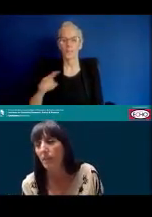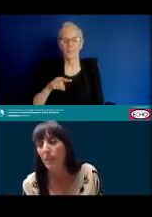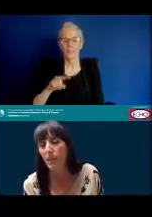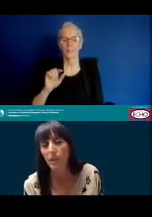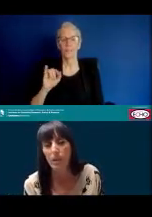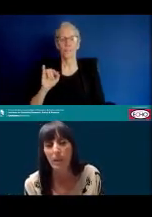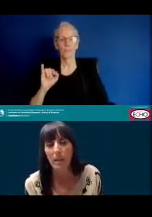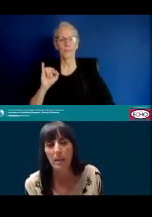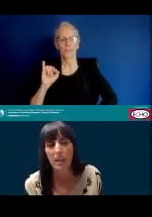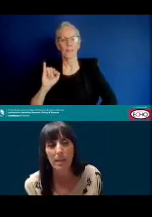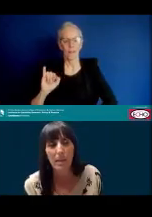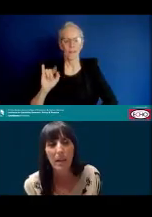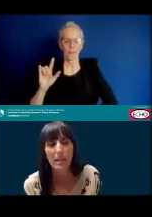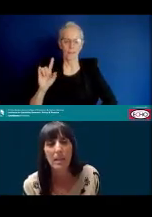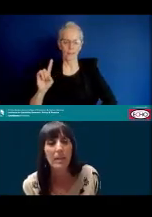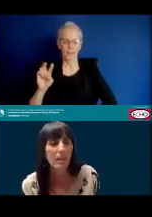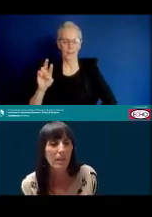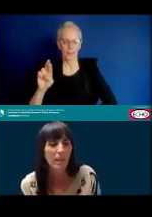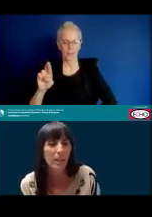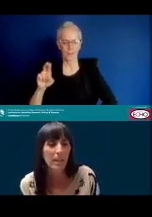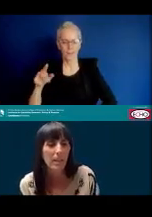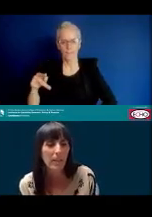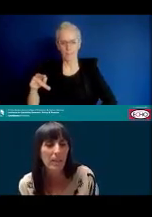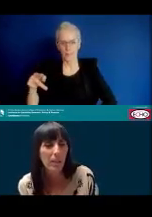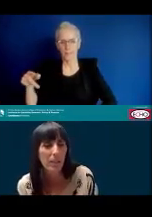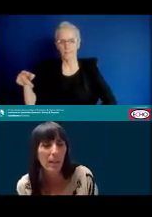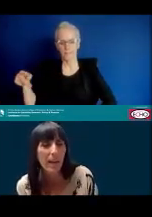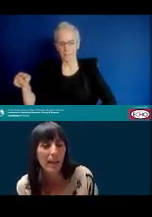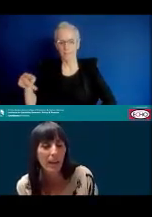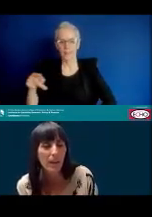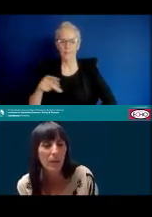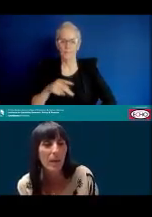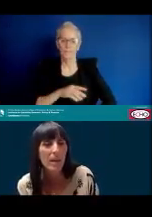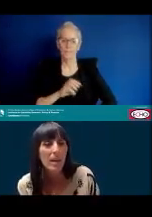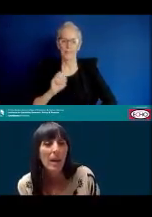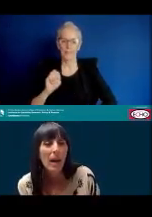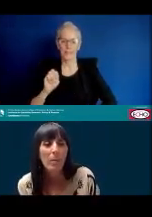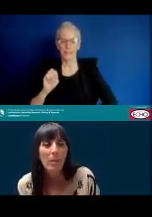Research, Policy and Practice, Early Intervention ECHO. We're